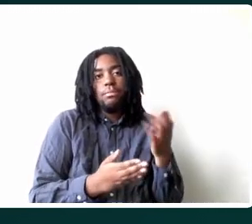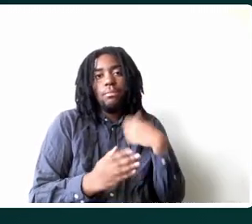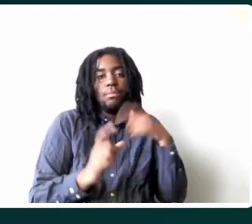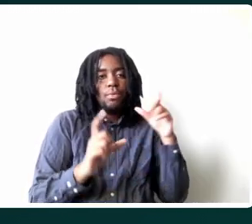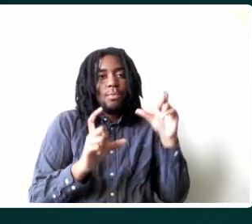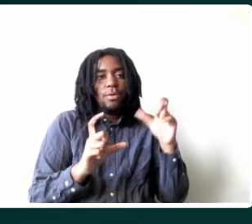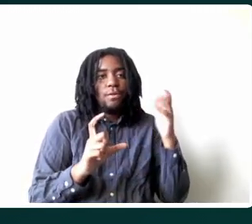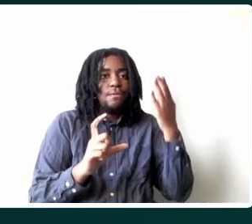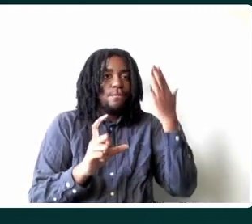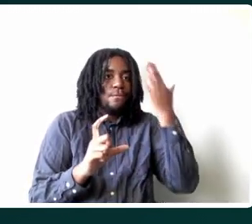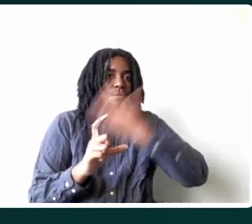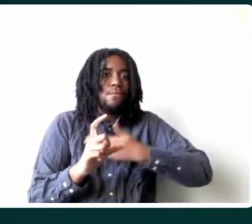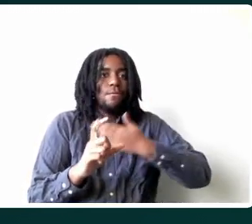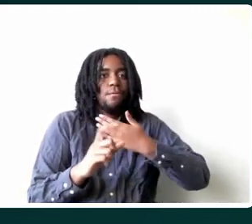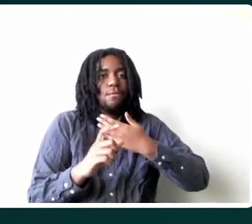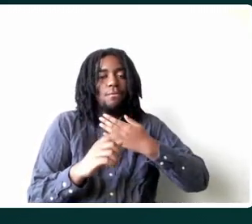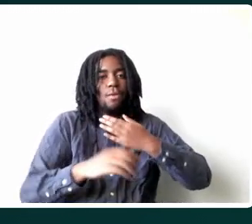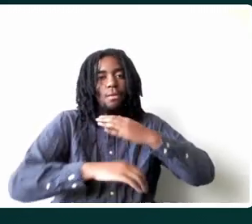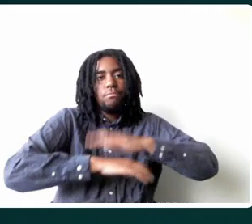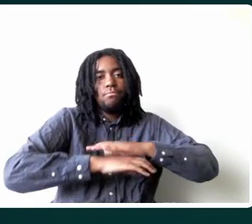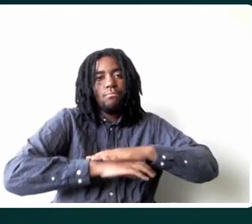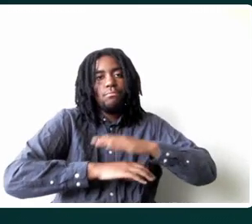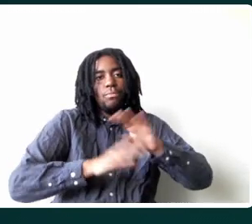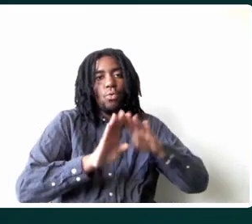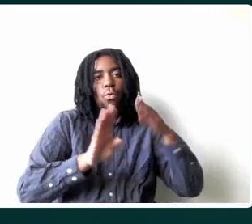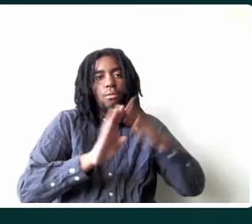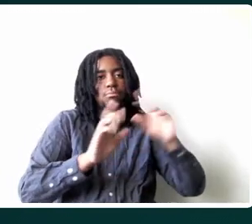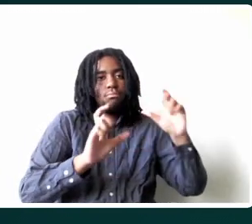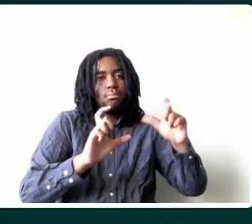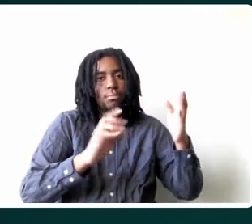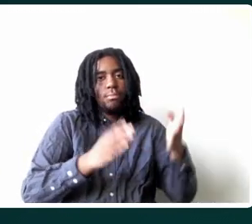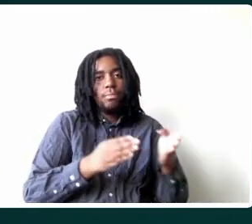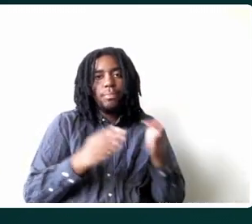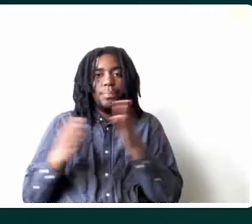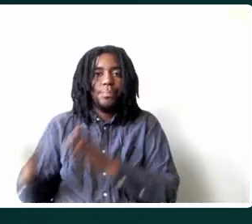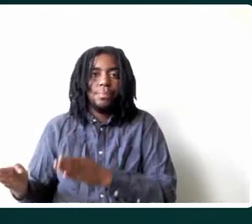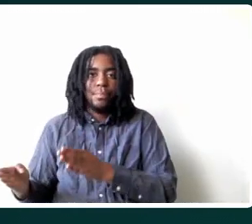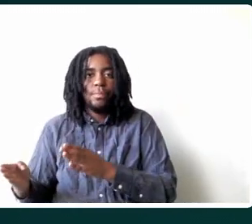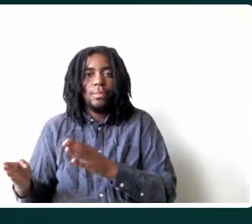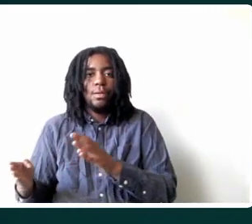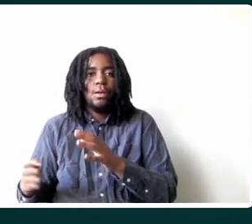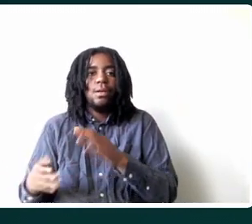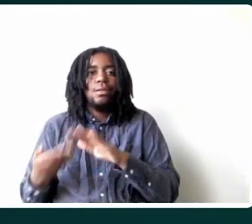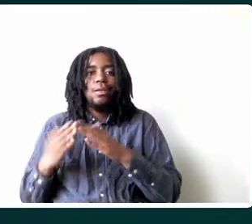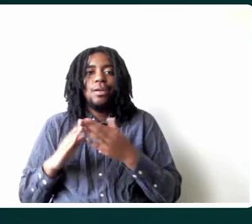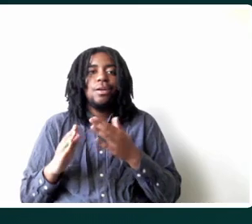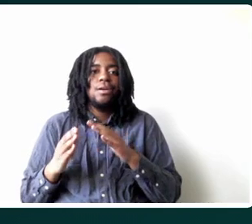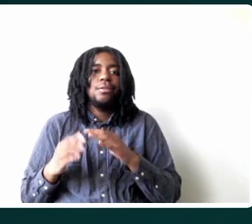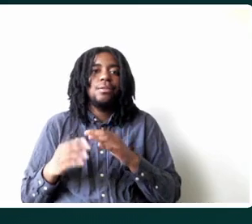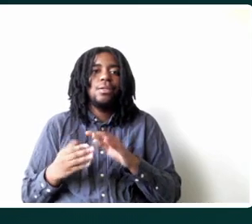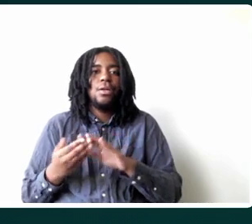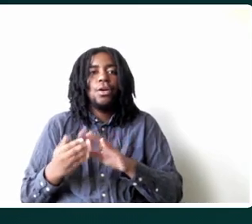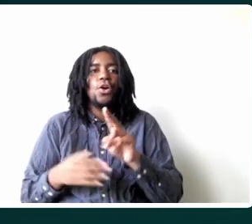to kind of share that image. Whereas a student that was living in an urban community in Pennsylvania had a very different experience with guns and posted a picture and